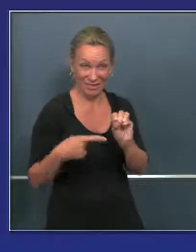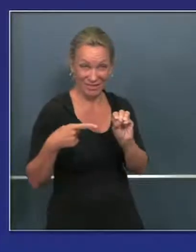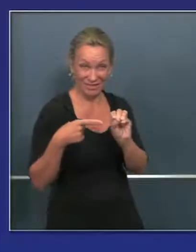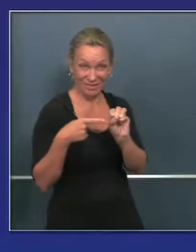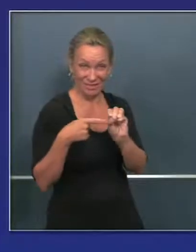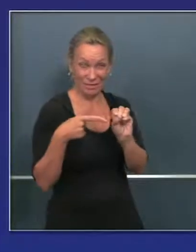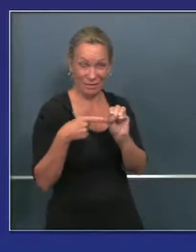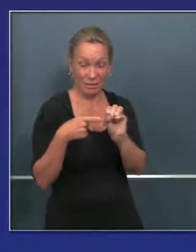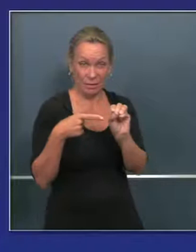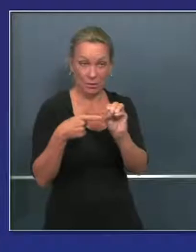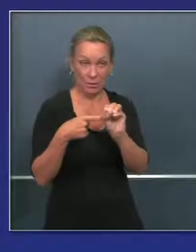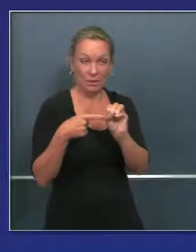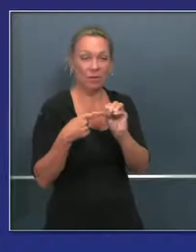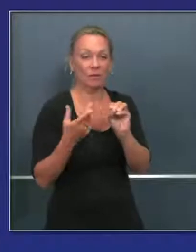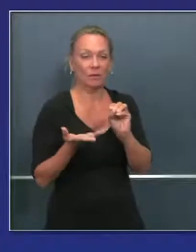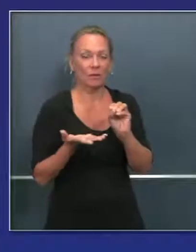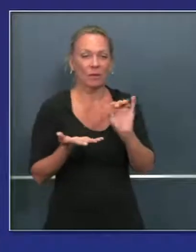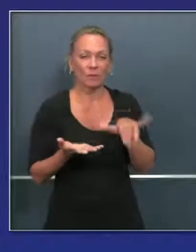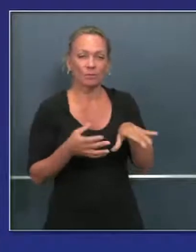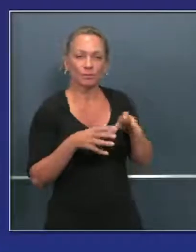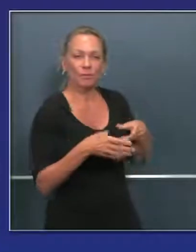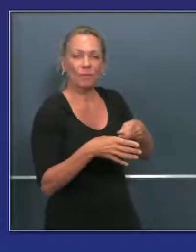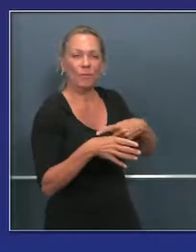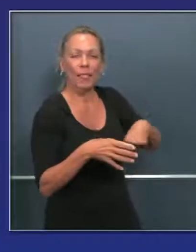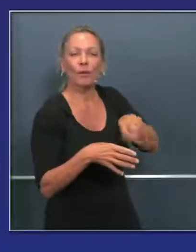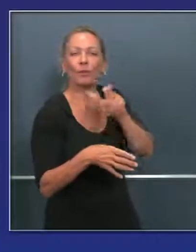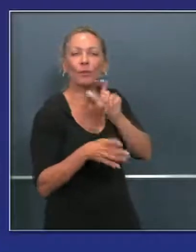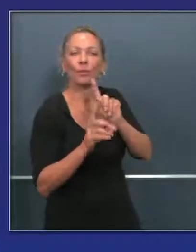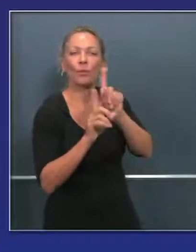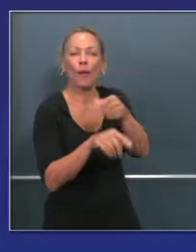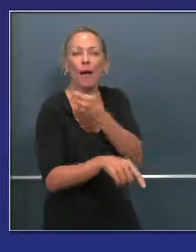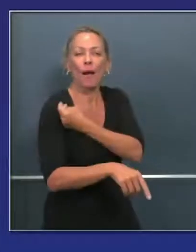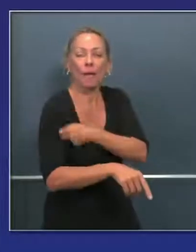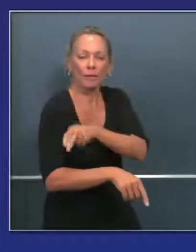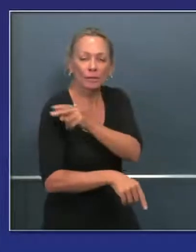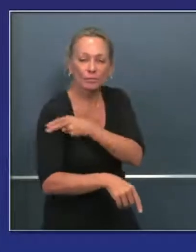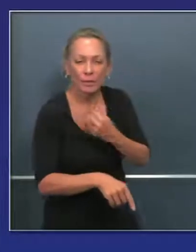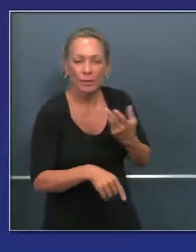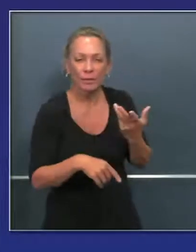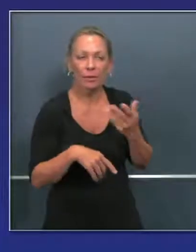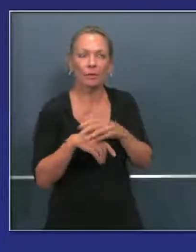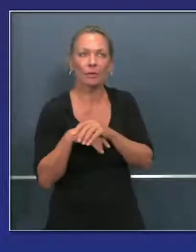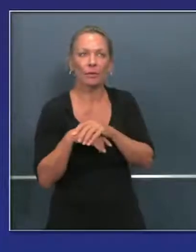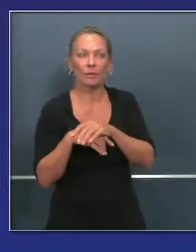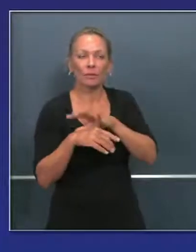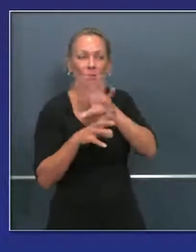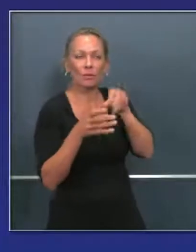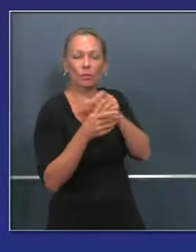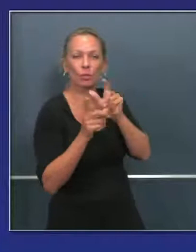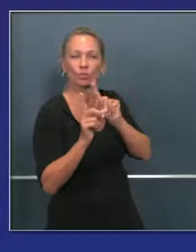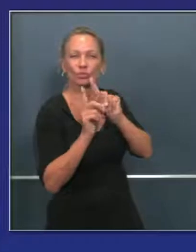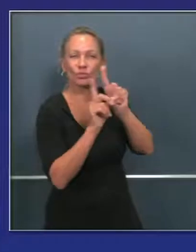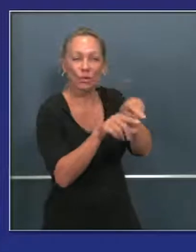use for many many weeks arguably a few months was incredibly stable and just in the last few weeks